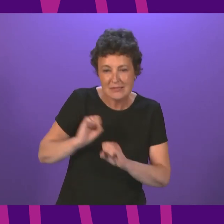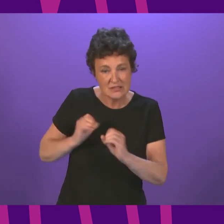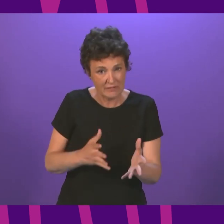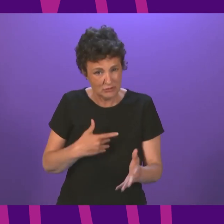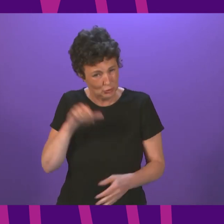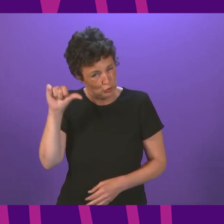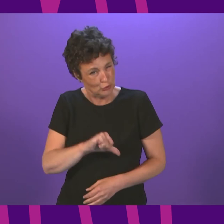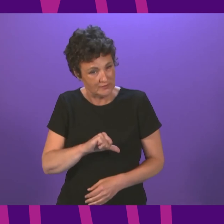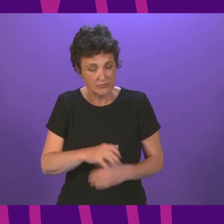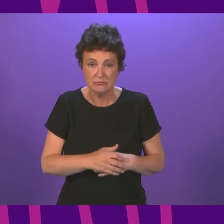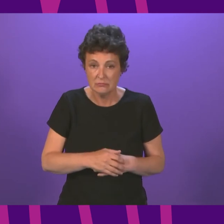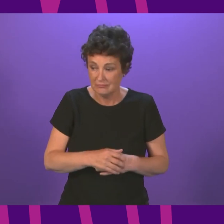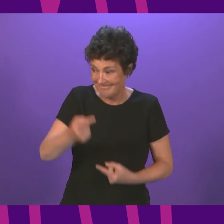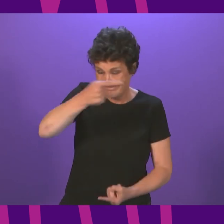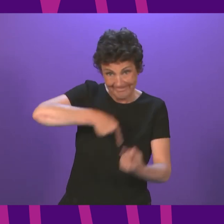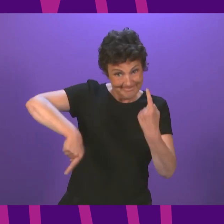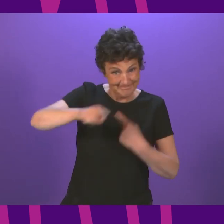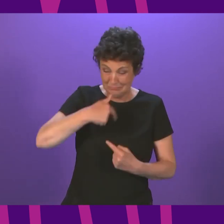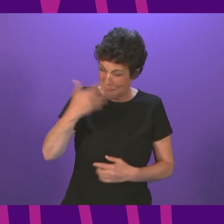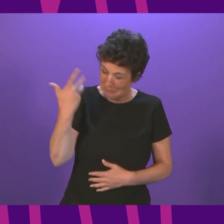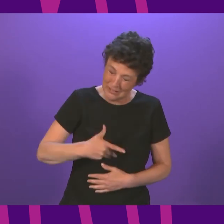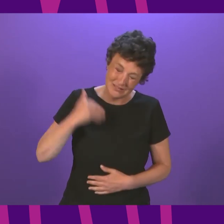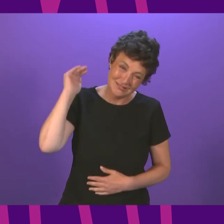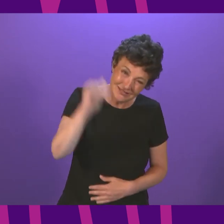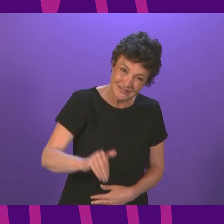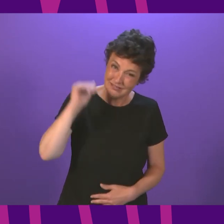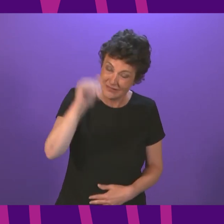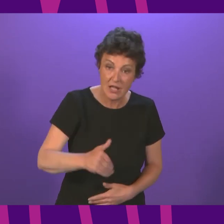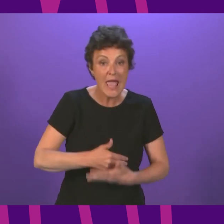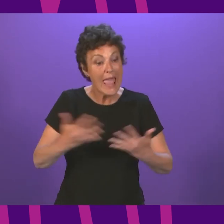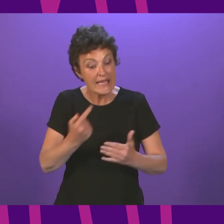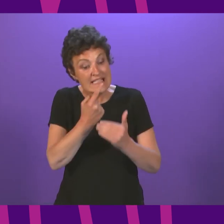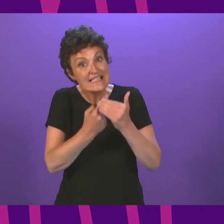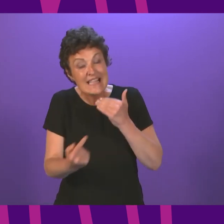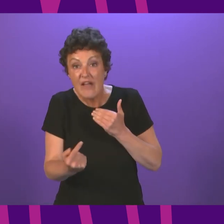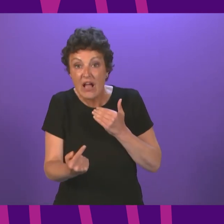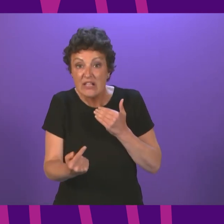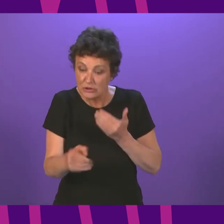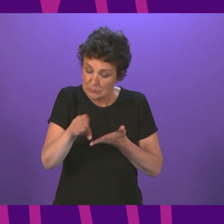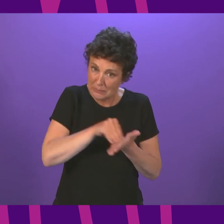I am not sure whether Mr Briggs attended the briefing from Jason Leitch for all MSPs where